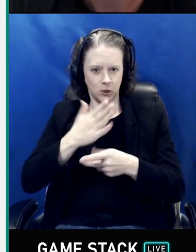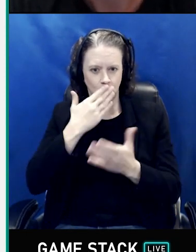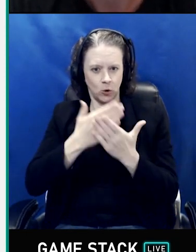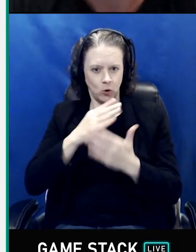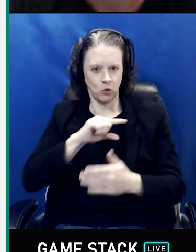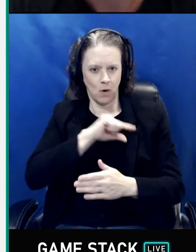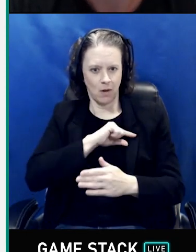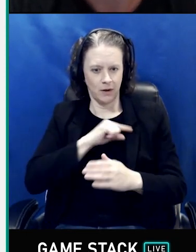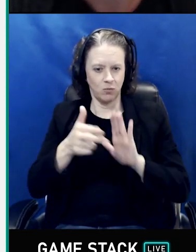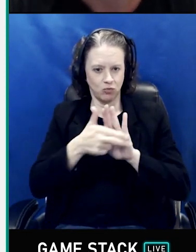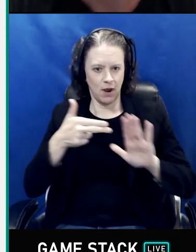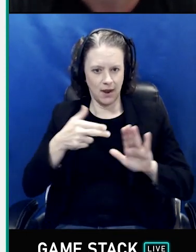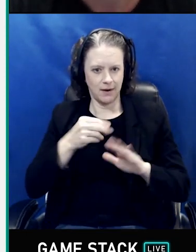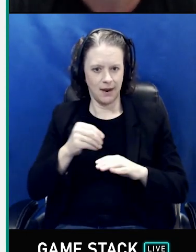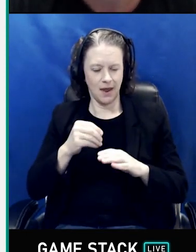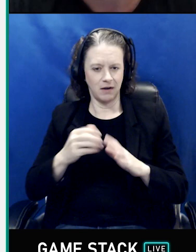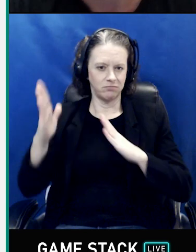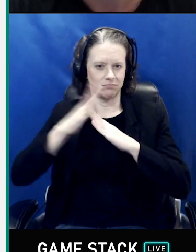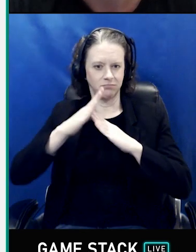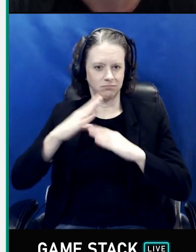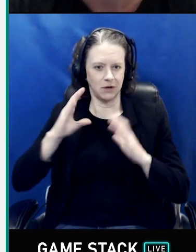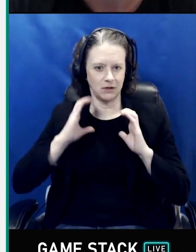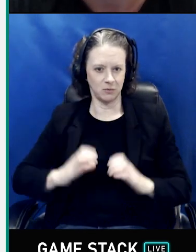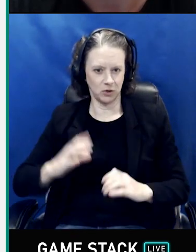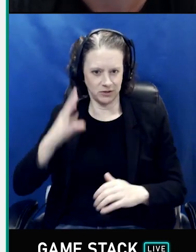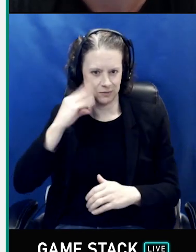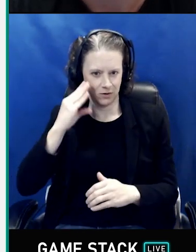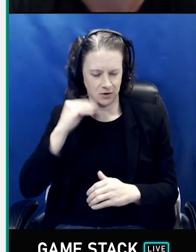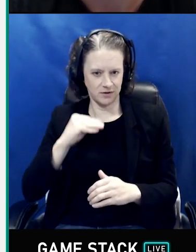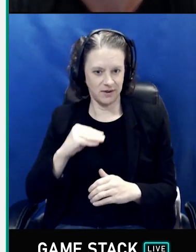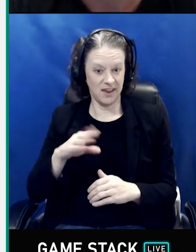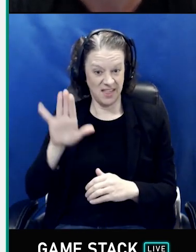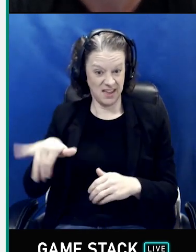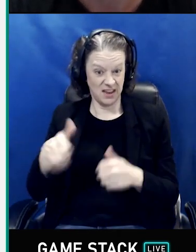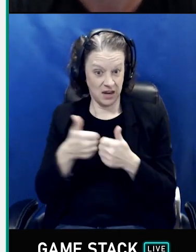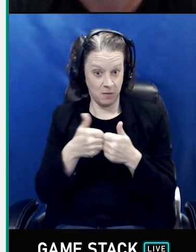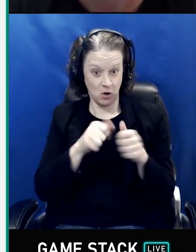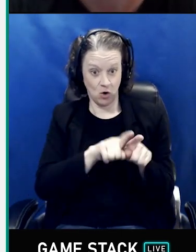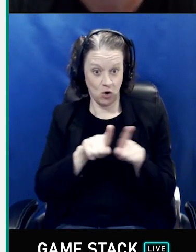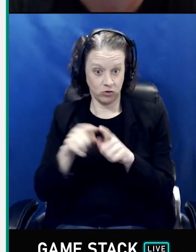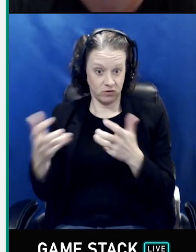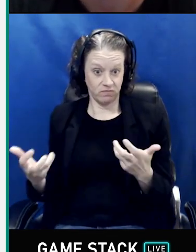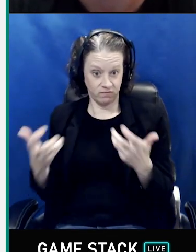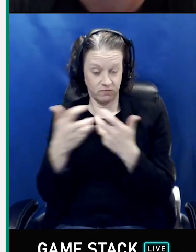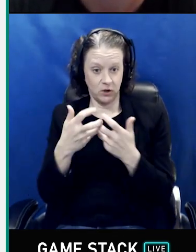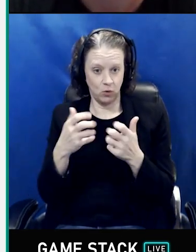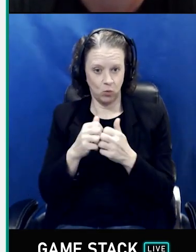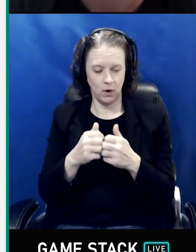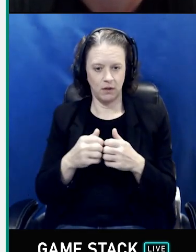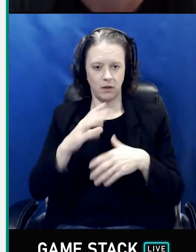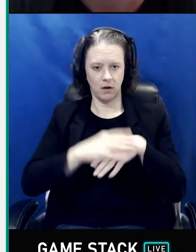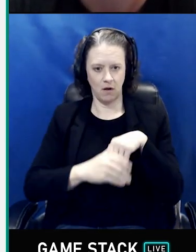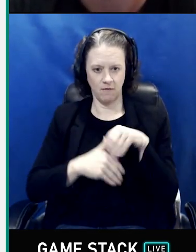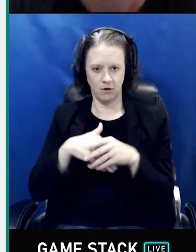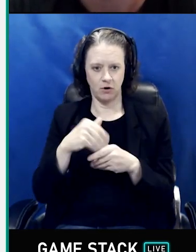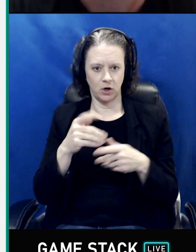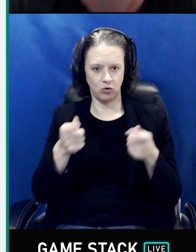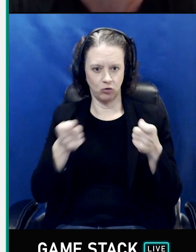Minecraft Dungeons also integrated with the ergonomic controls that are provided out of the box with the touch input